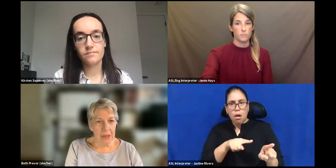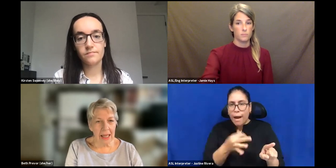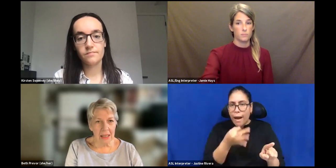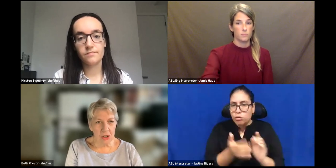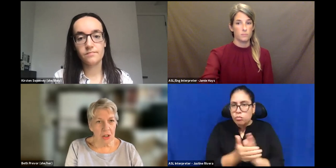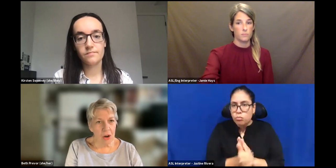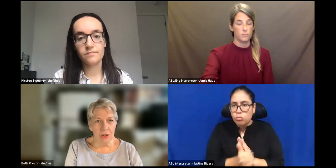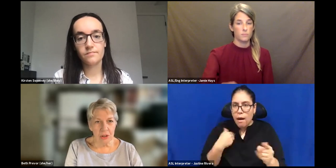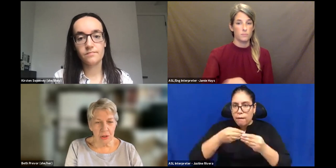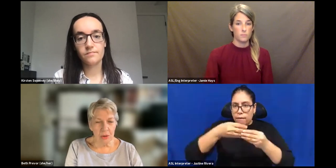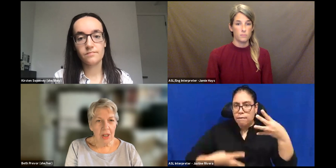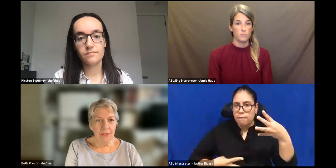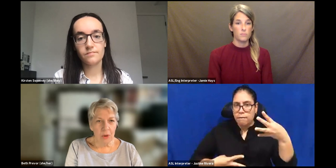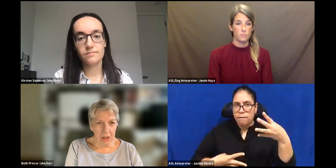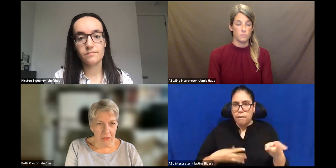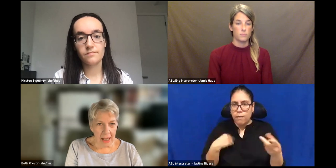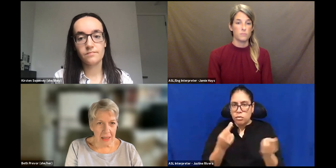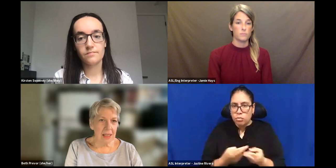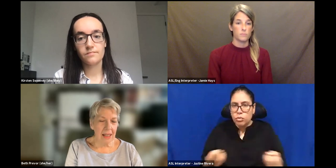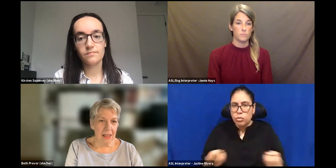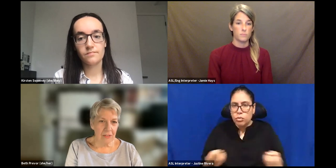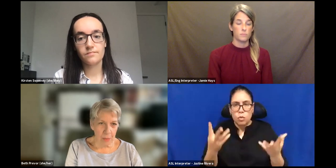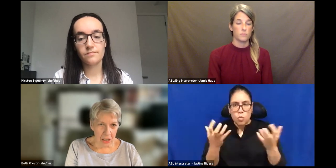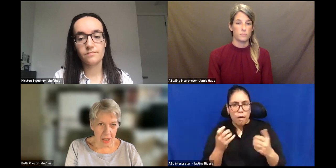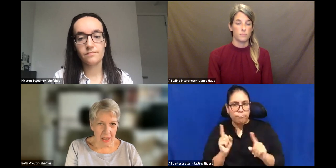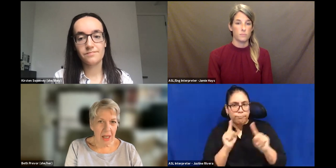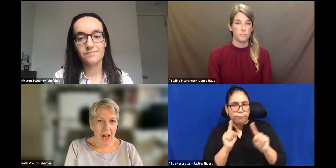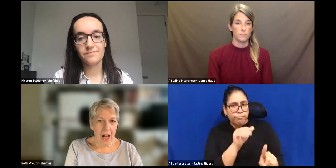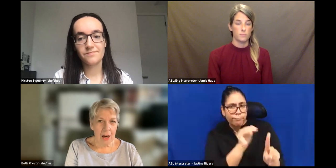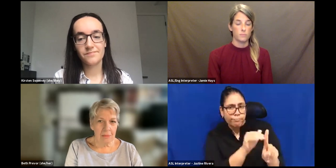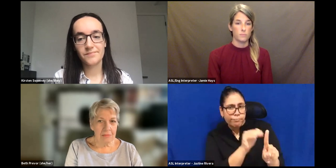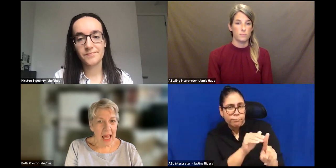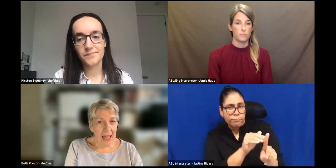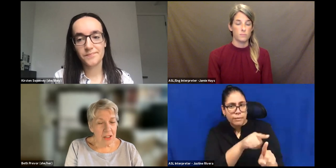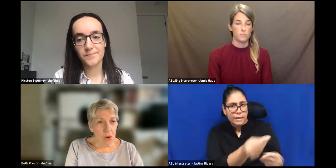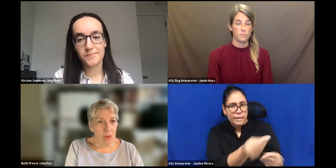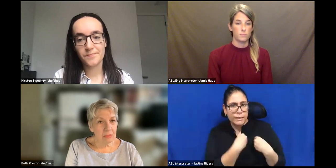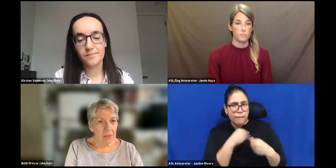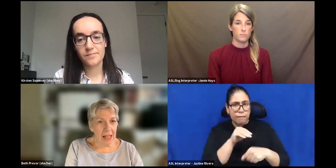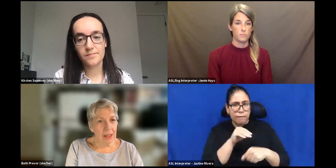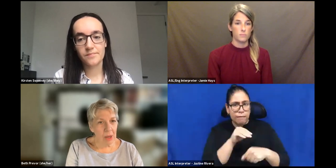place to go to for advice and information. And so I think what